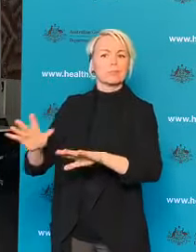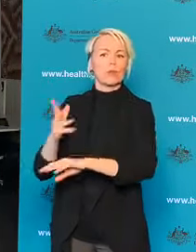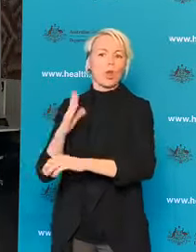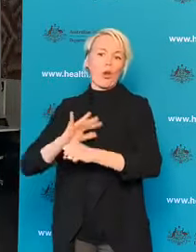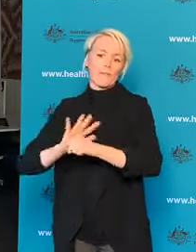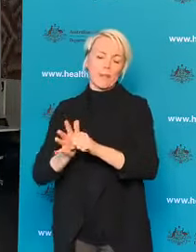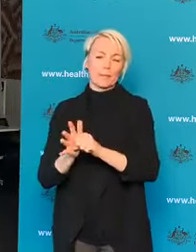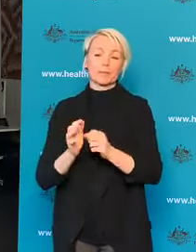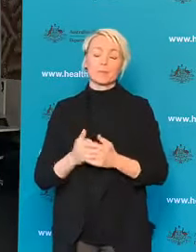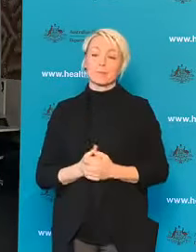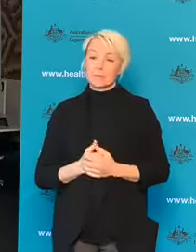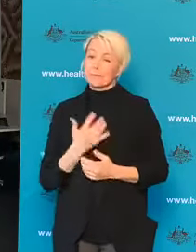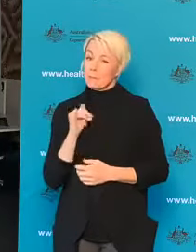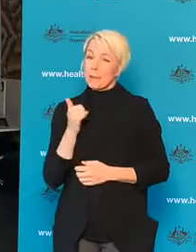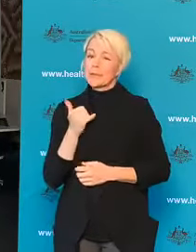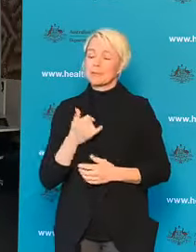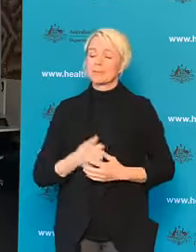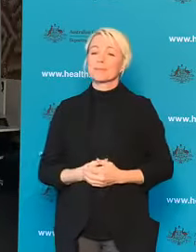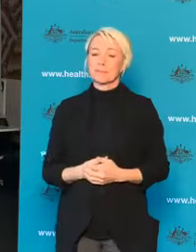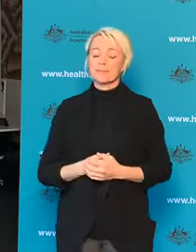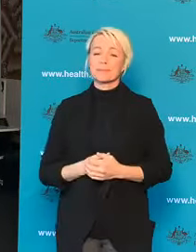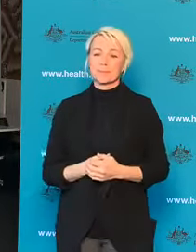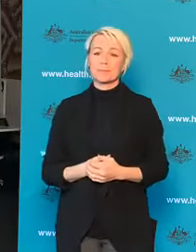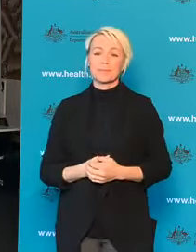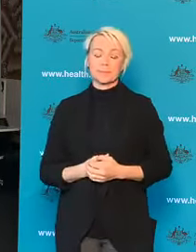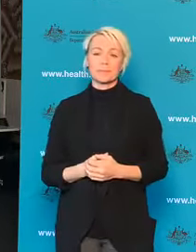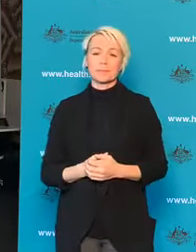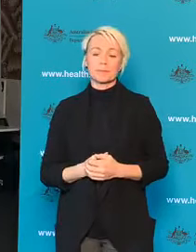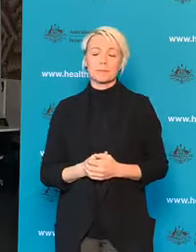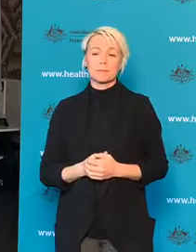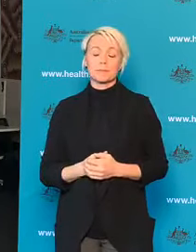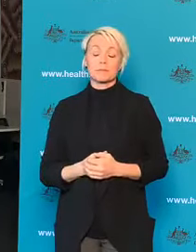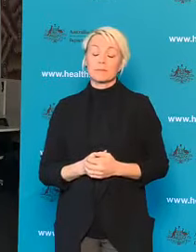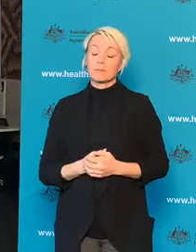administered to people right around the world. So we do have to be preparing to